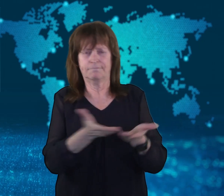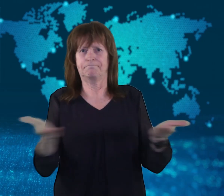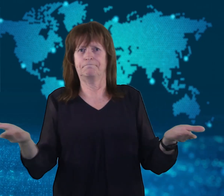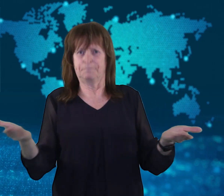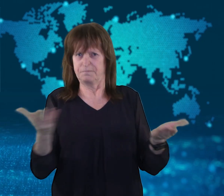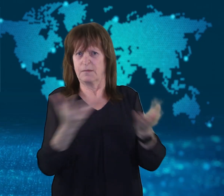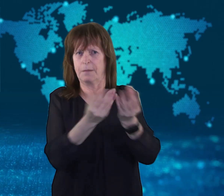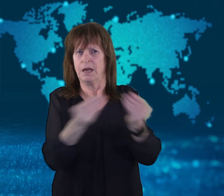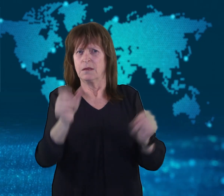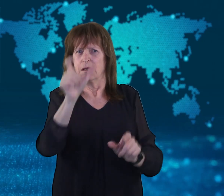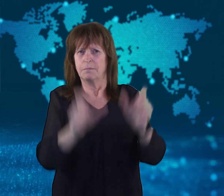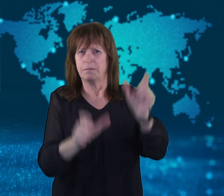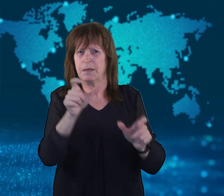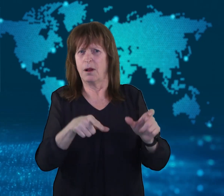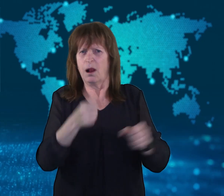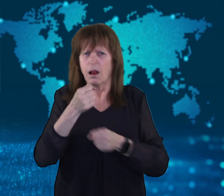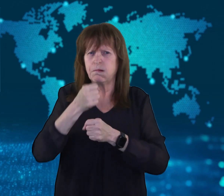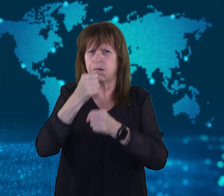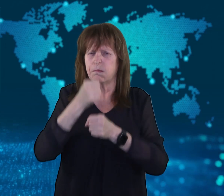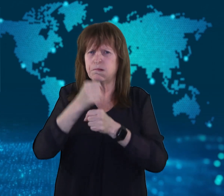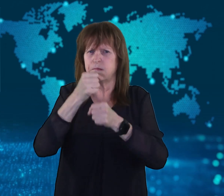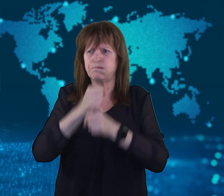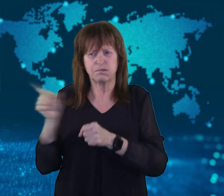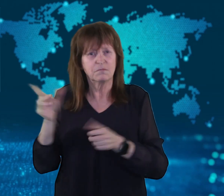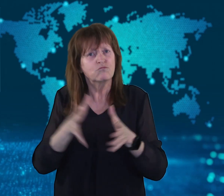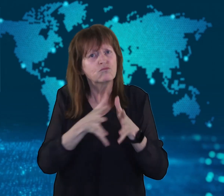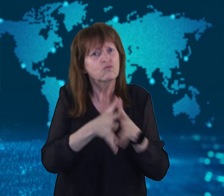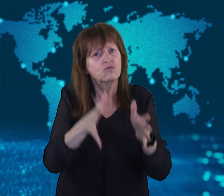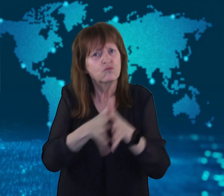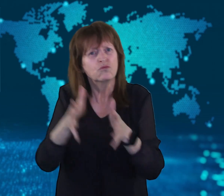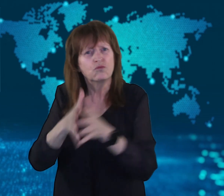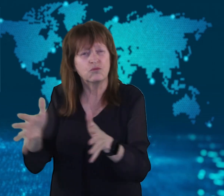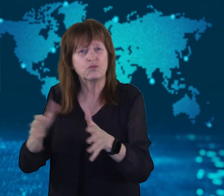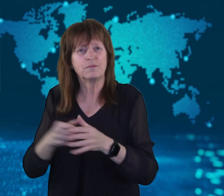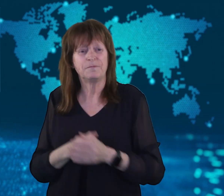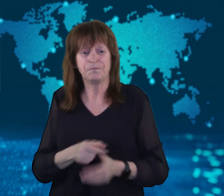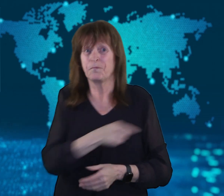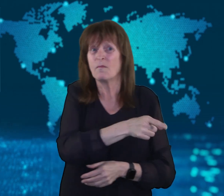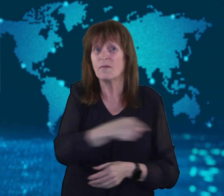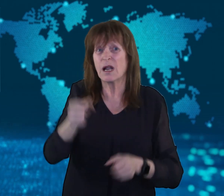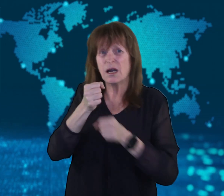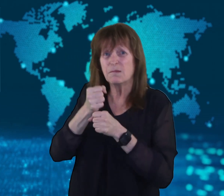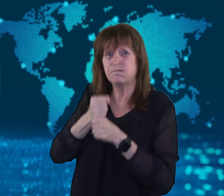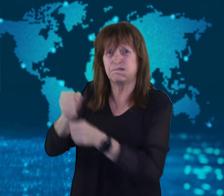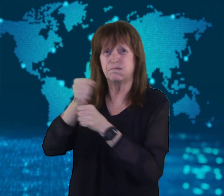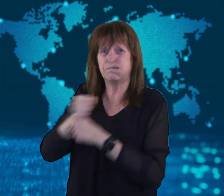On Monday, the country's Foreign Minister, Park Jin, faced about